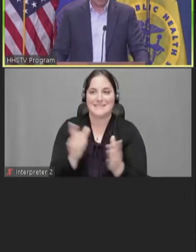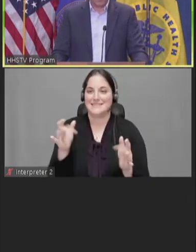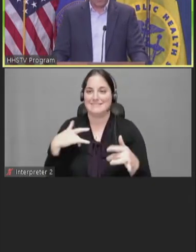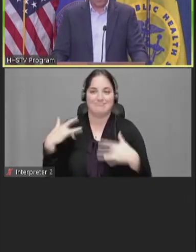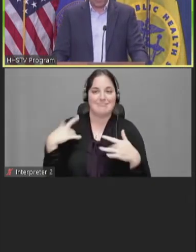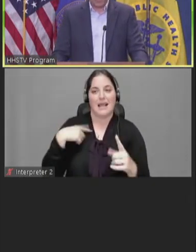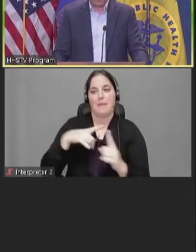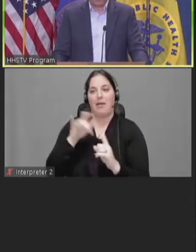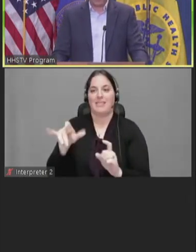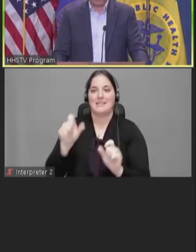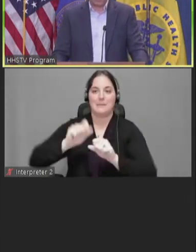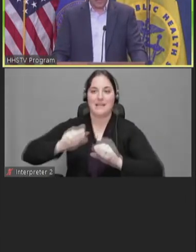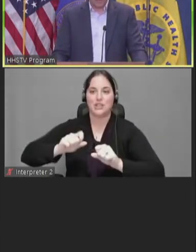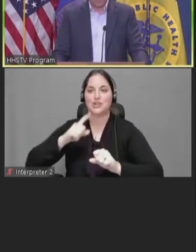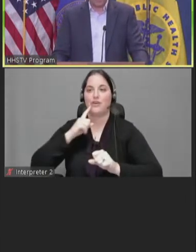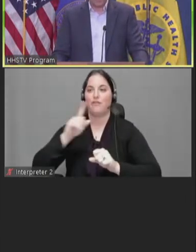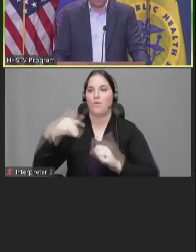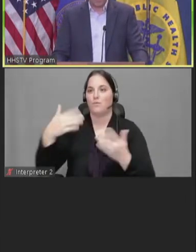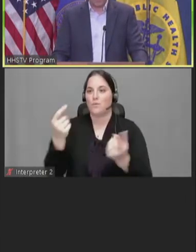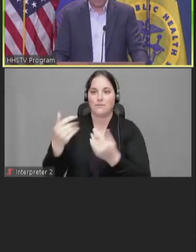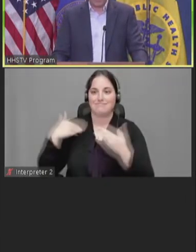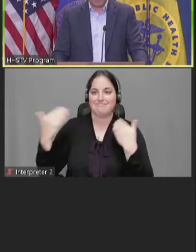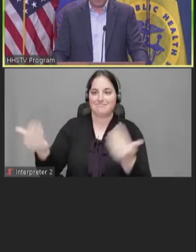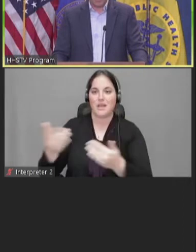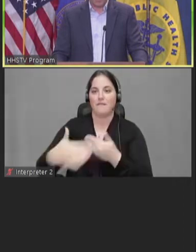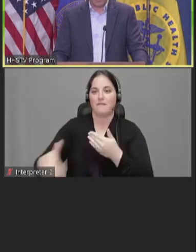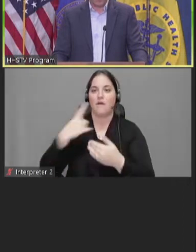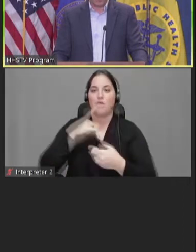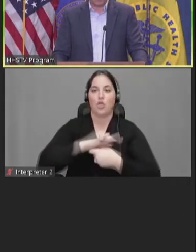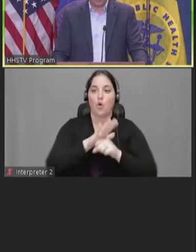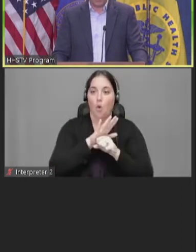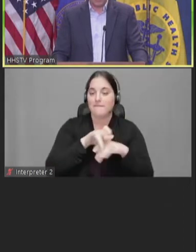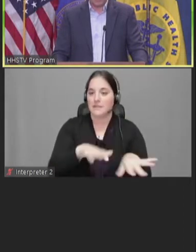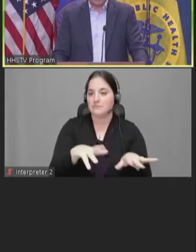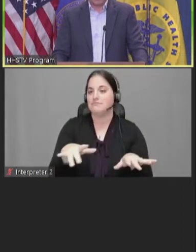their potential and what they've done for the COVID pandemic and going forward. And I think